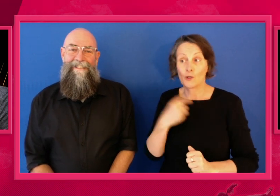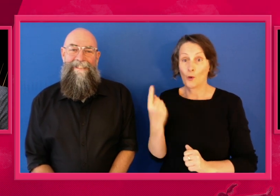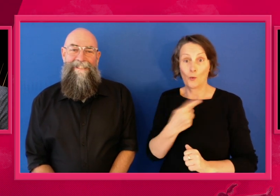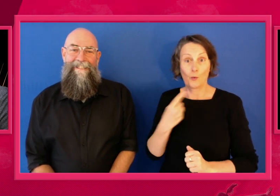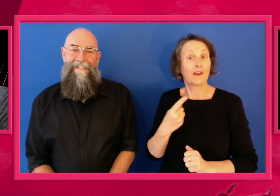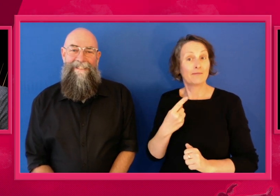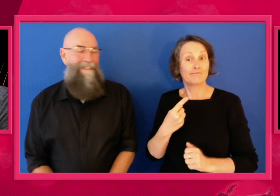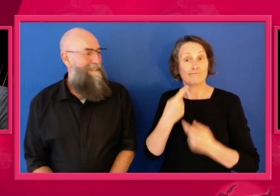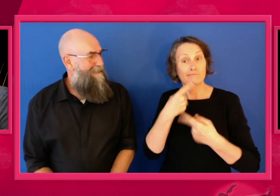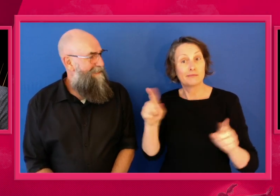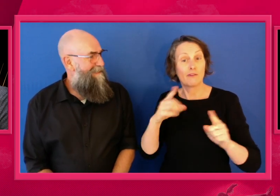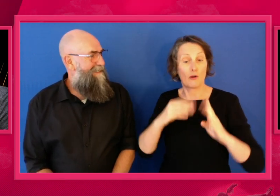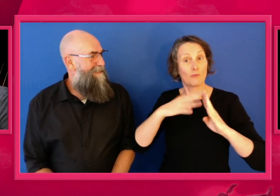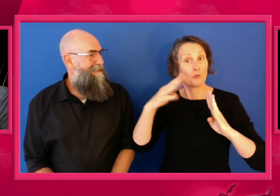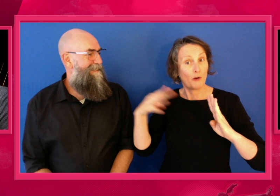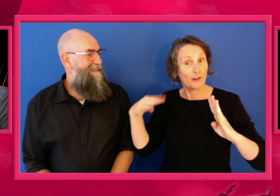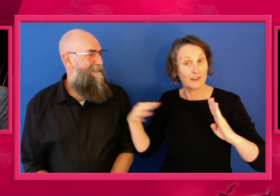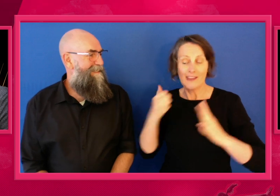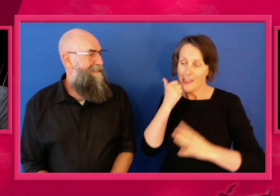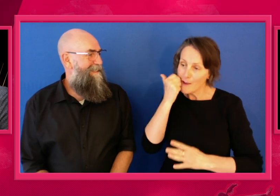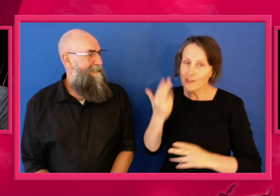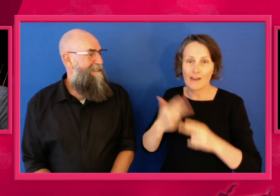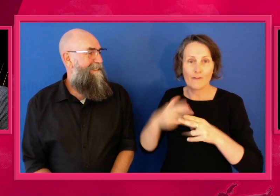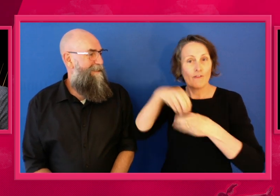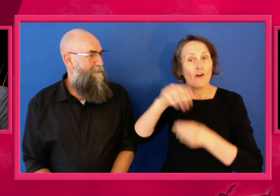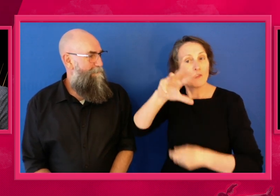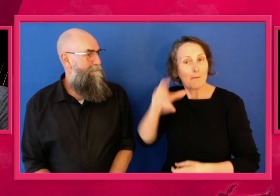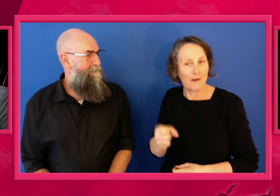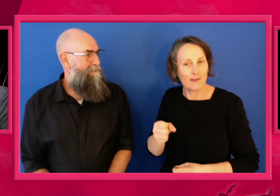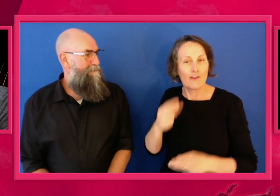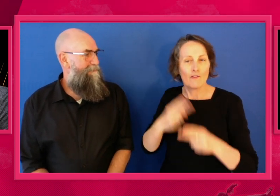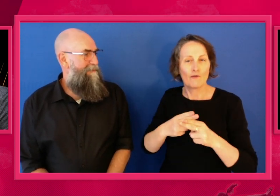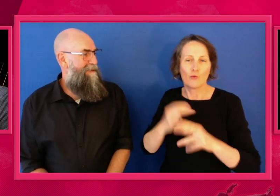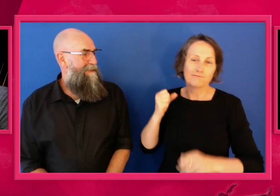from Wurundjeri Country, as we do every day on You Little Ripper. Kurt Fearnley, you've